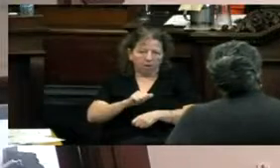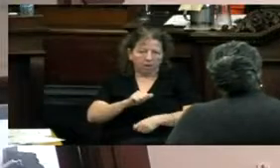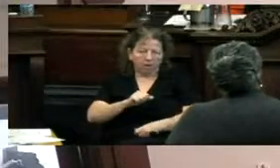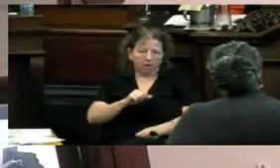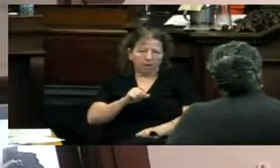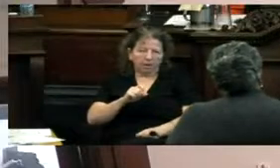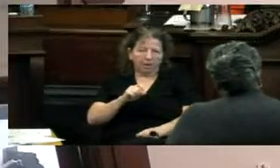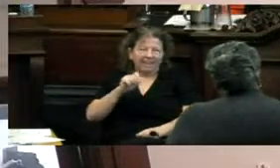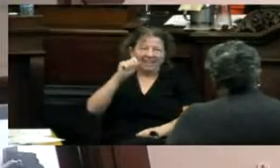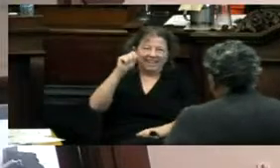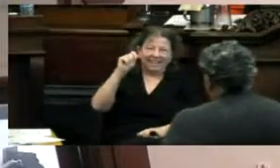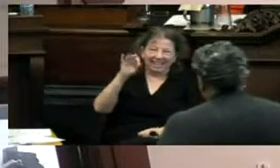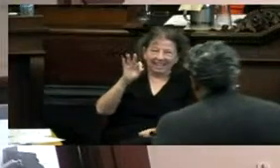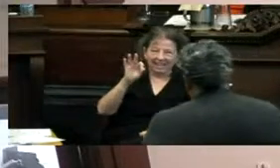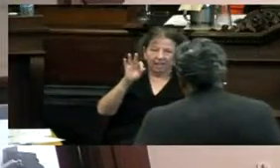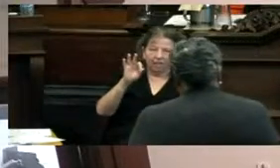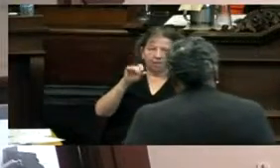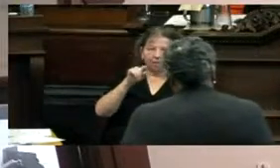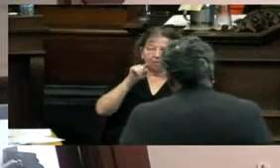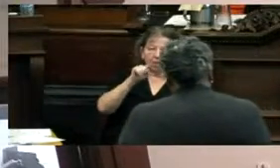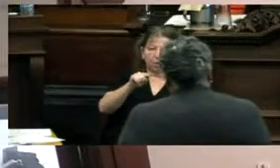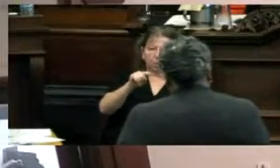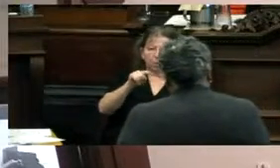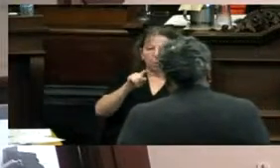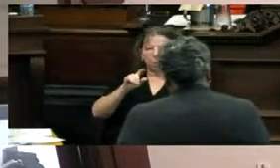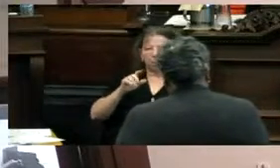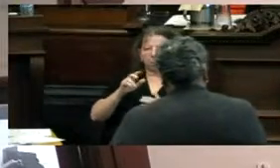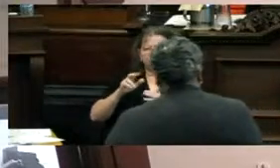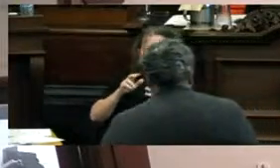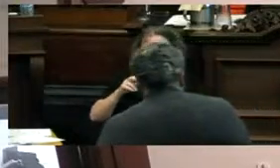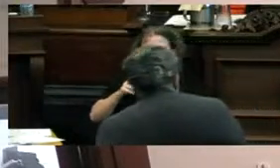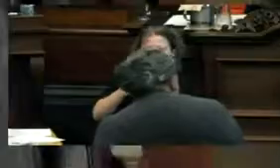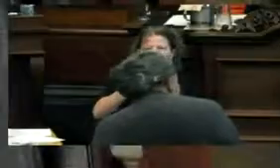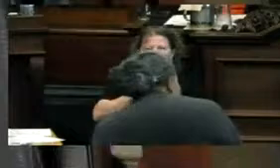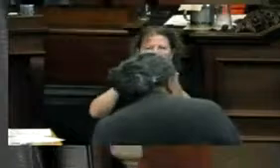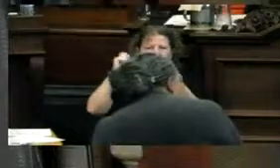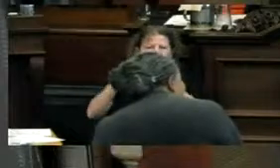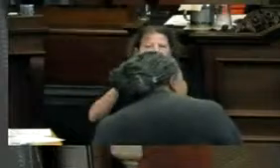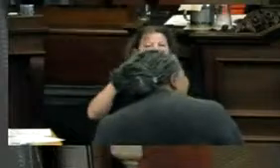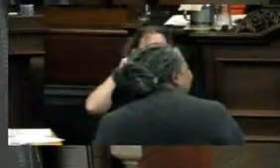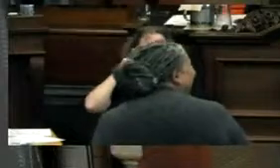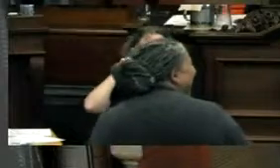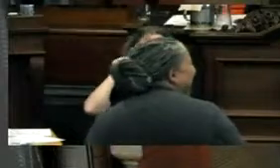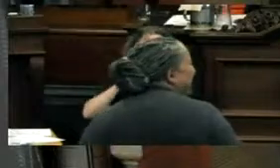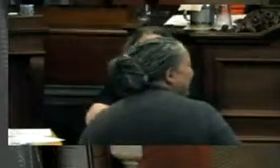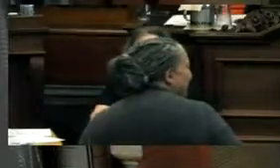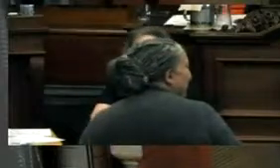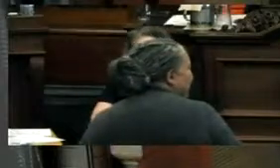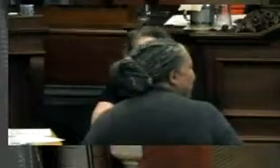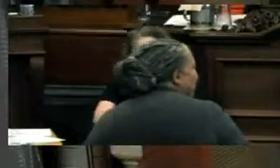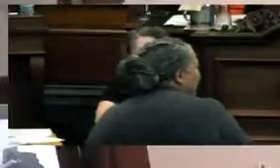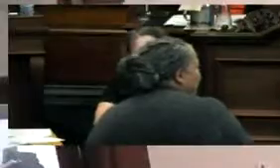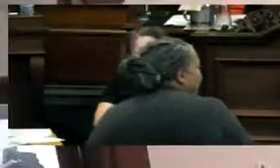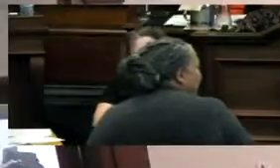what you're working on with Breakthrough Consulting? If in